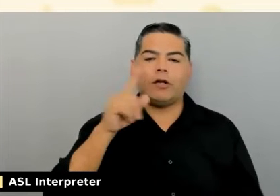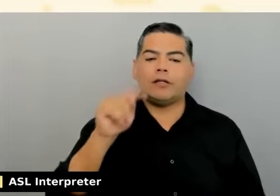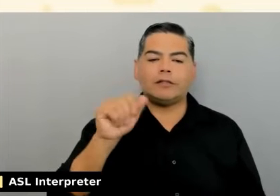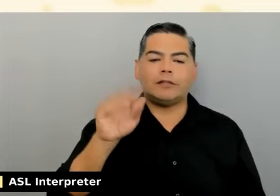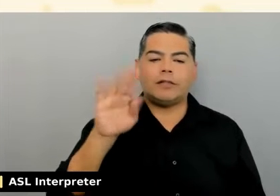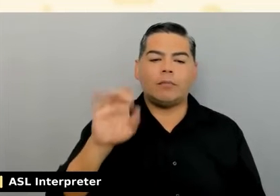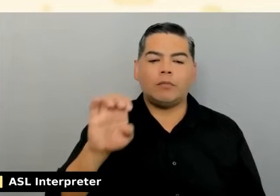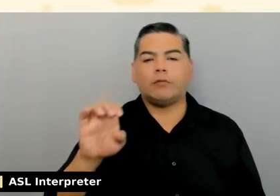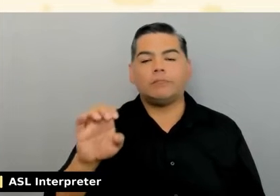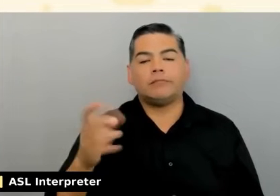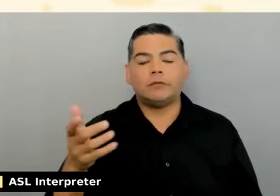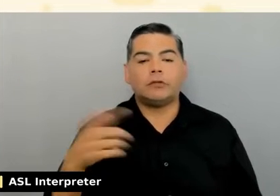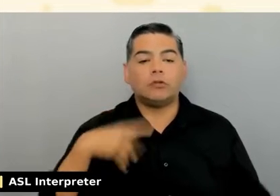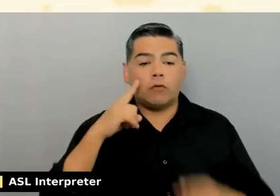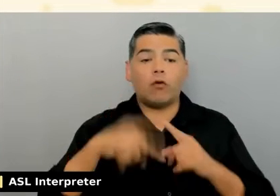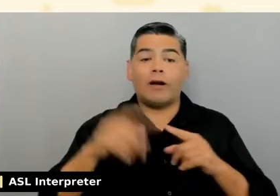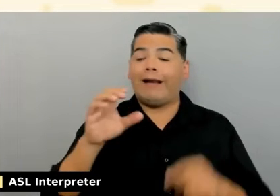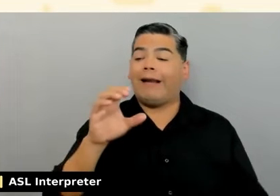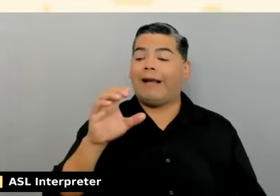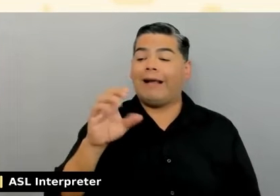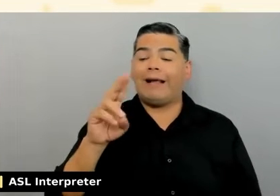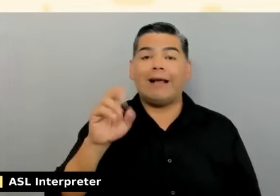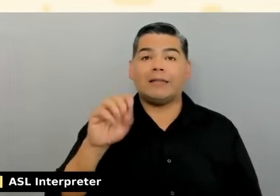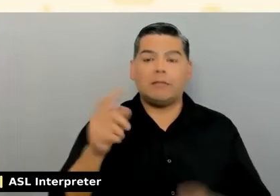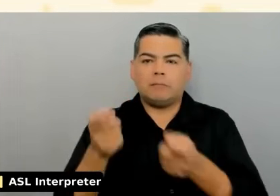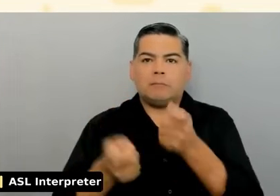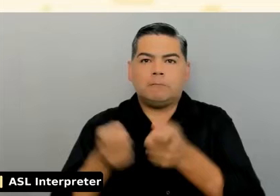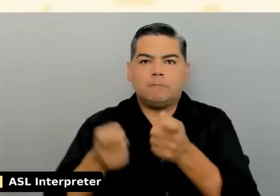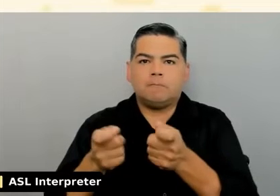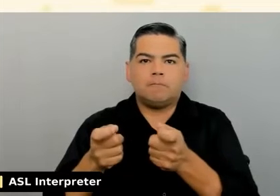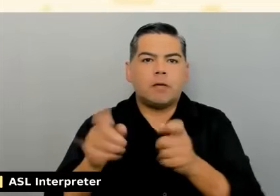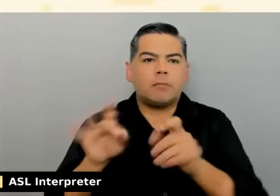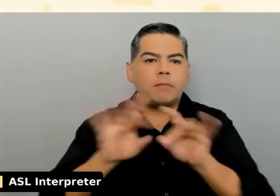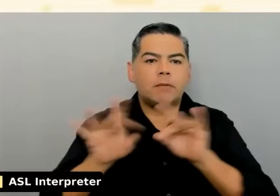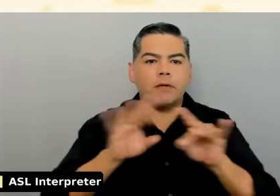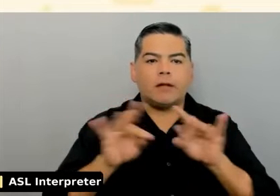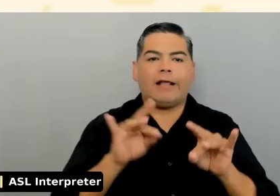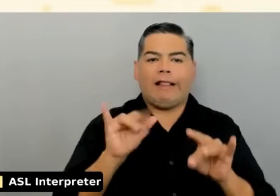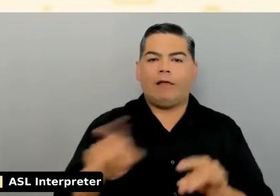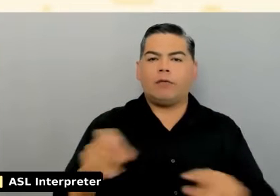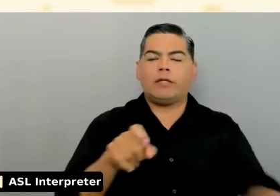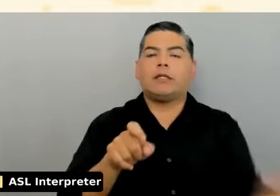When it comes to custom components, we need to specify tab index.